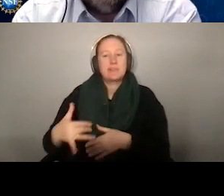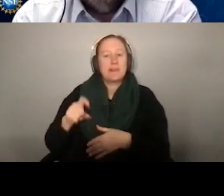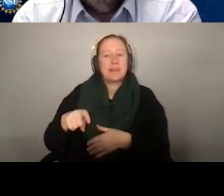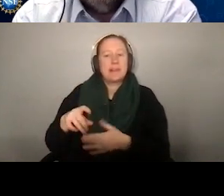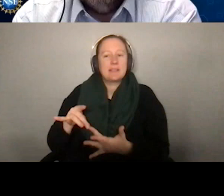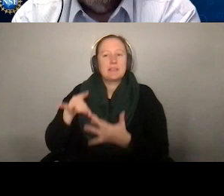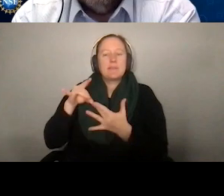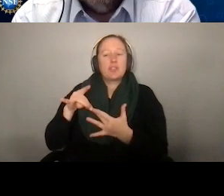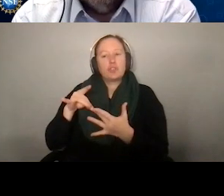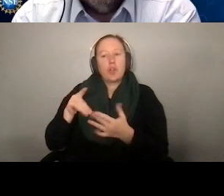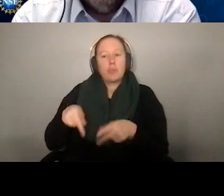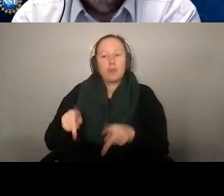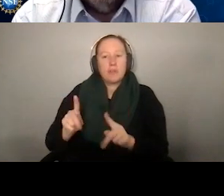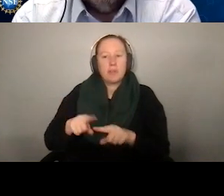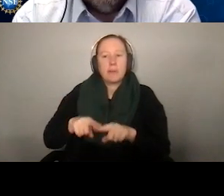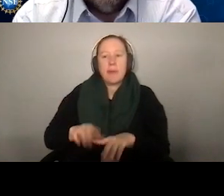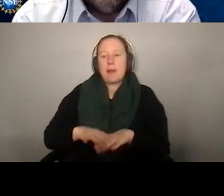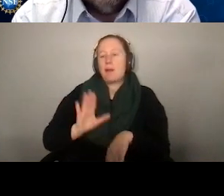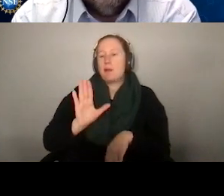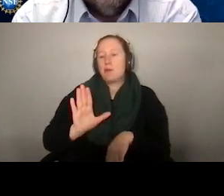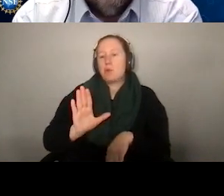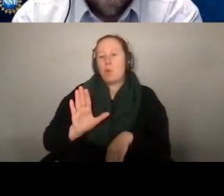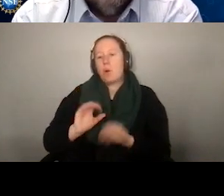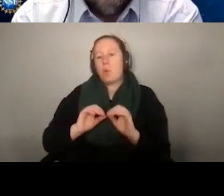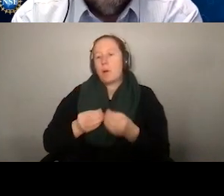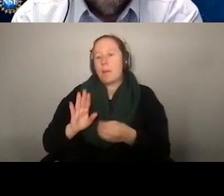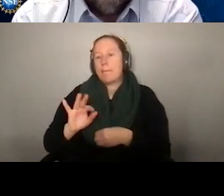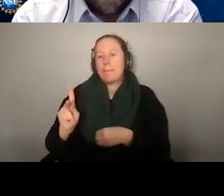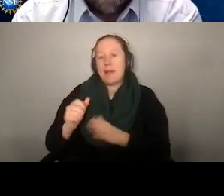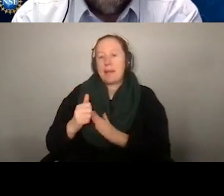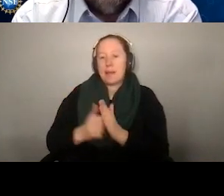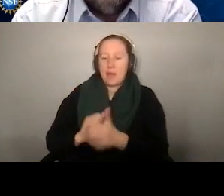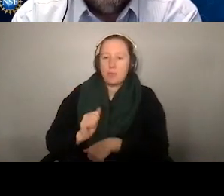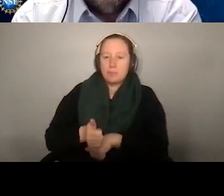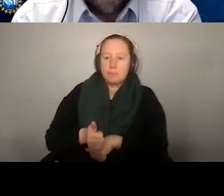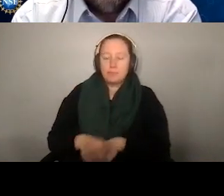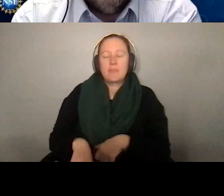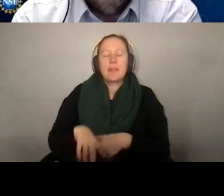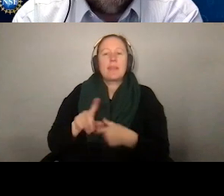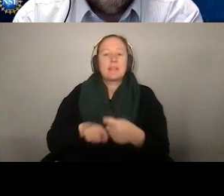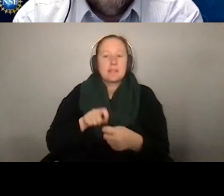the configuration of your organization's bank account. The specific detail is on this slide